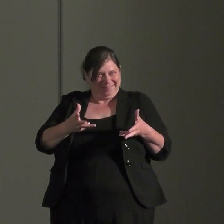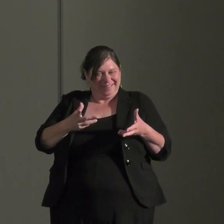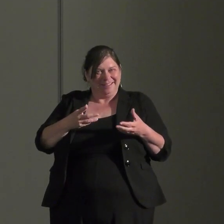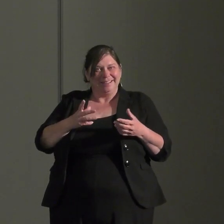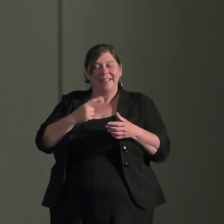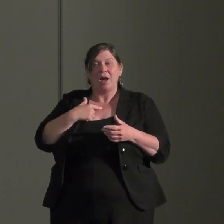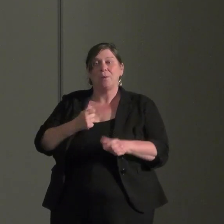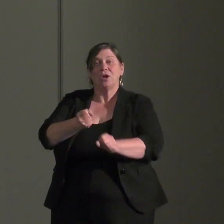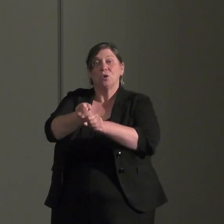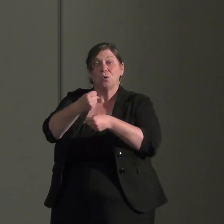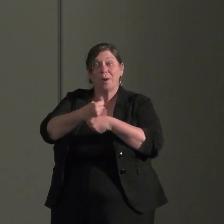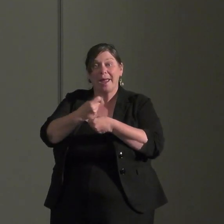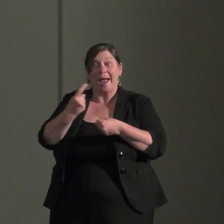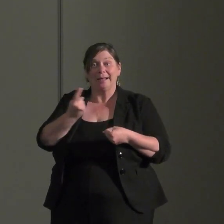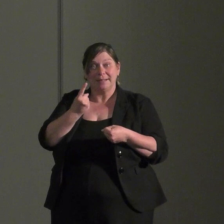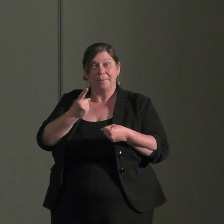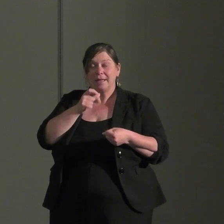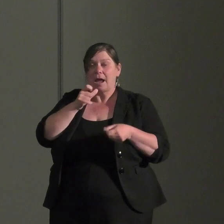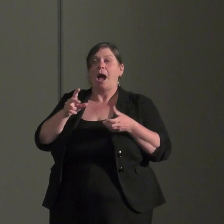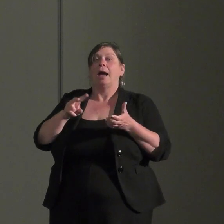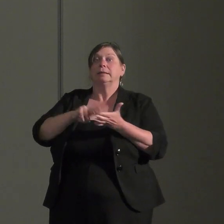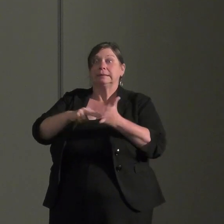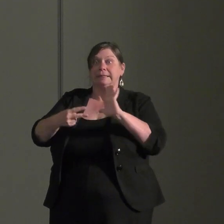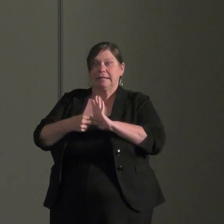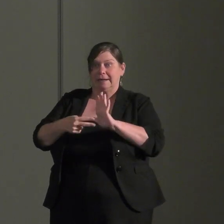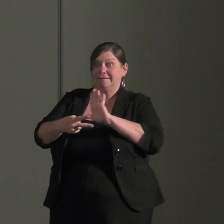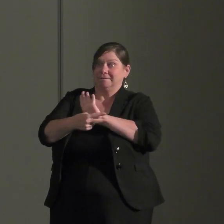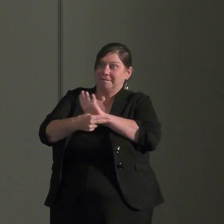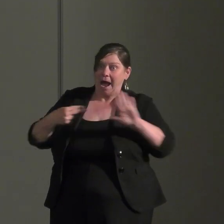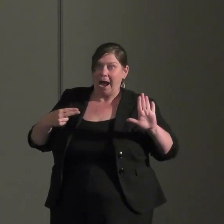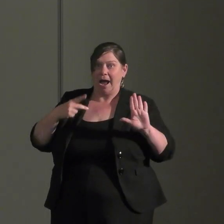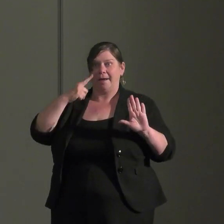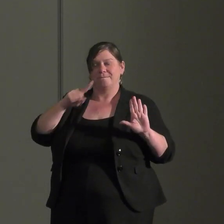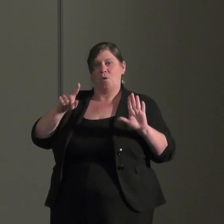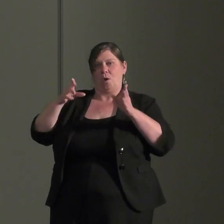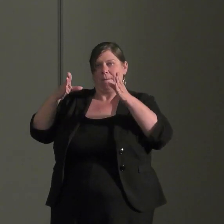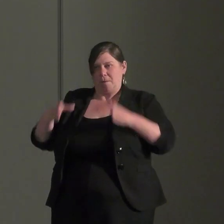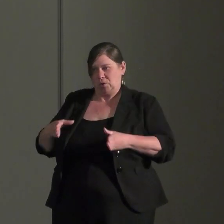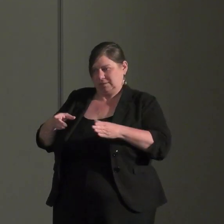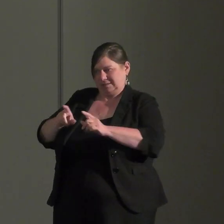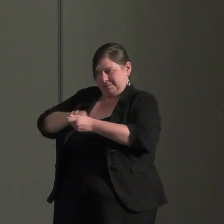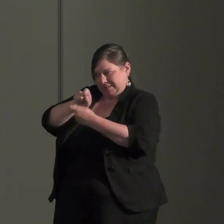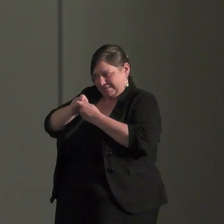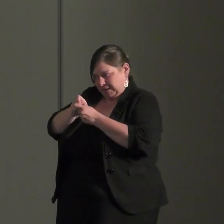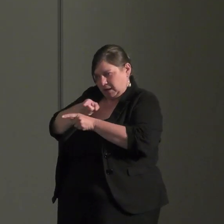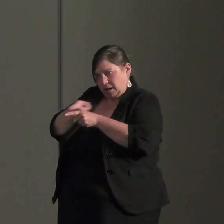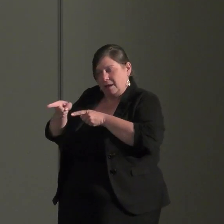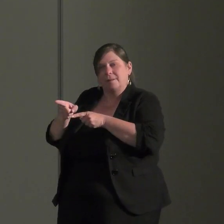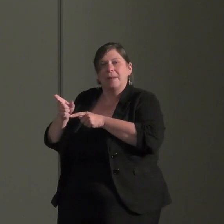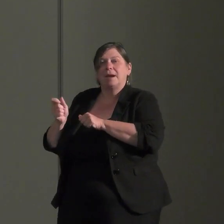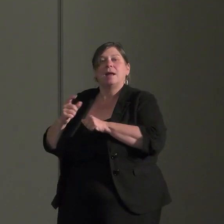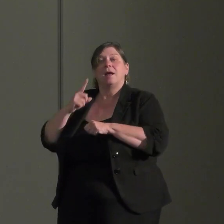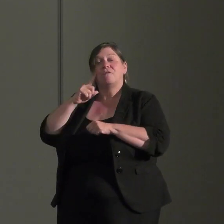not defined to be for somebody in particular. Means everybody does come that is where the